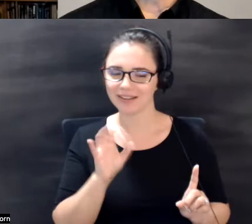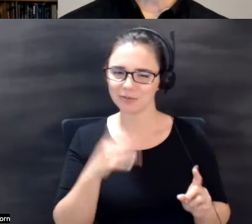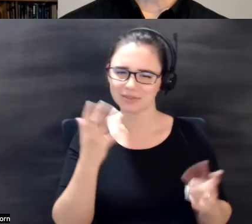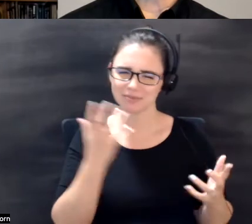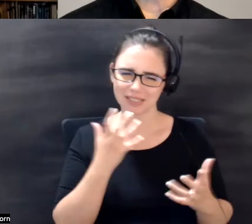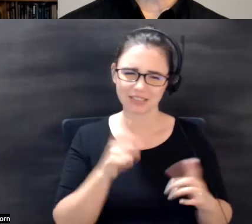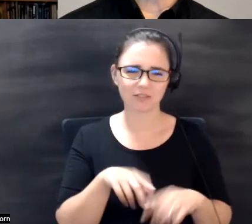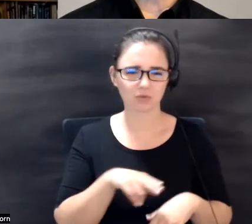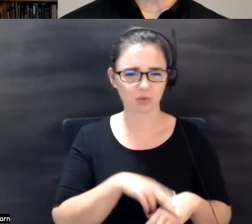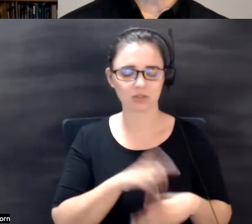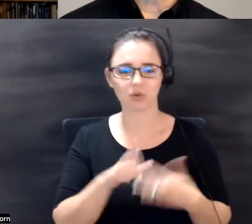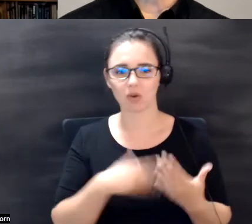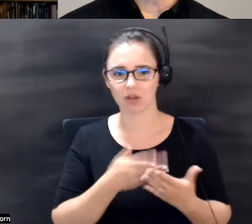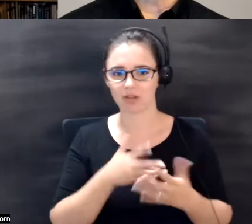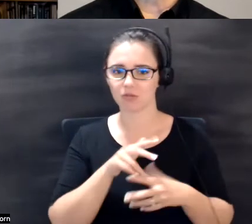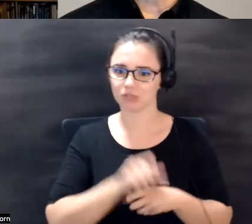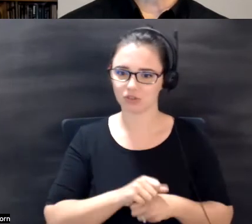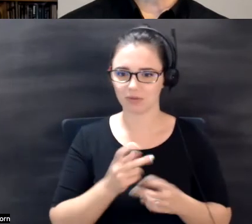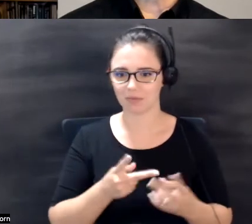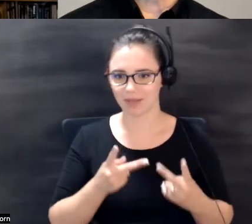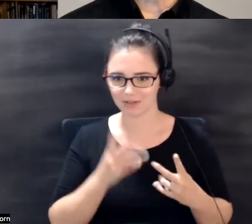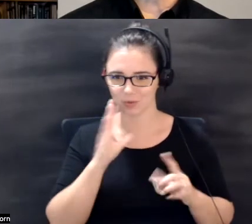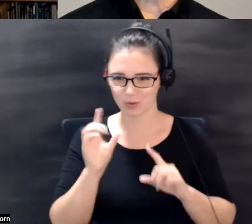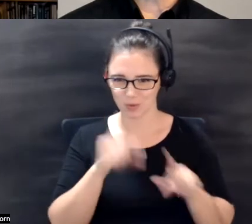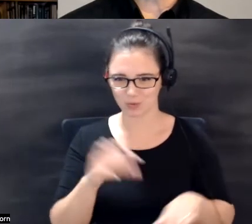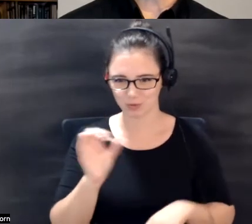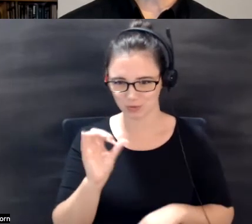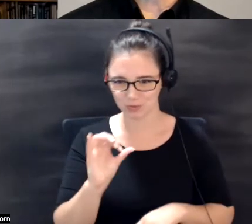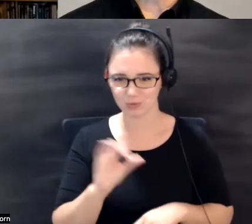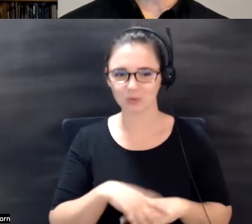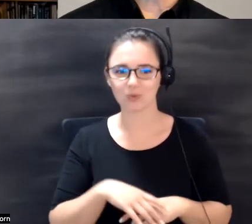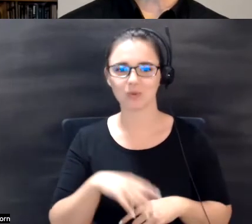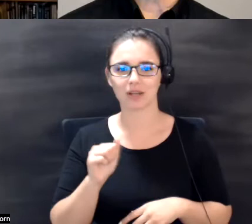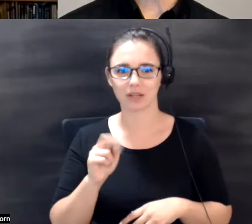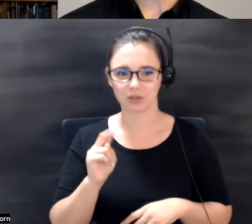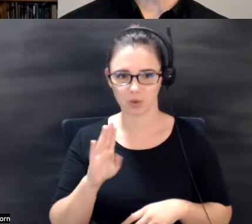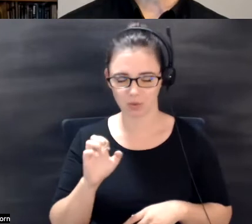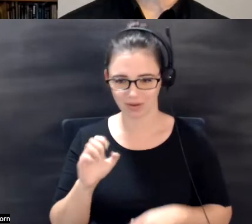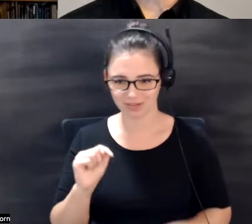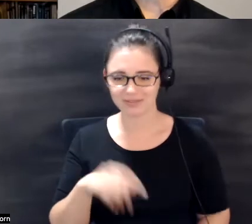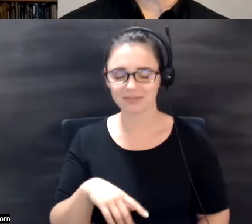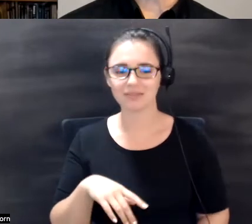all of the traditional places you would go, as well, you know, Angkor Wat, Pnom Penh.